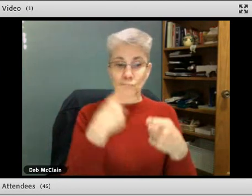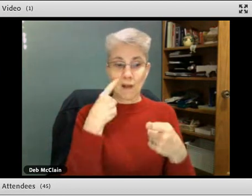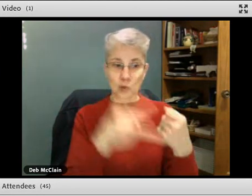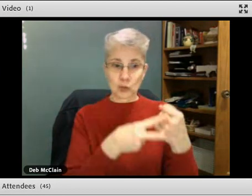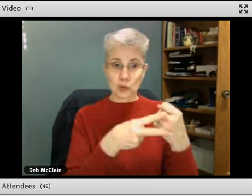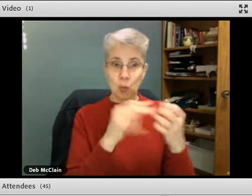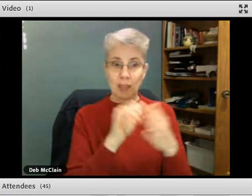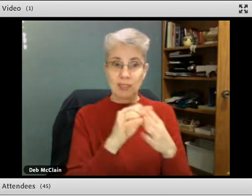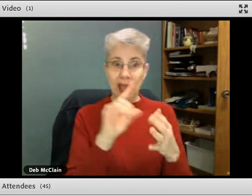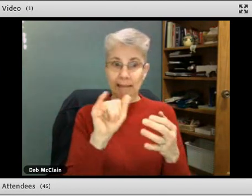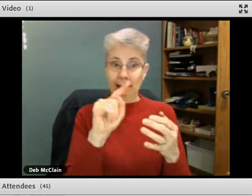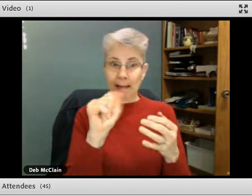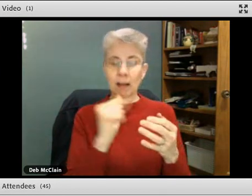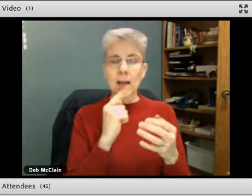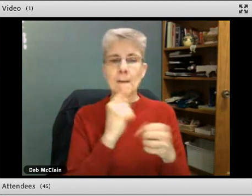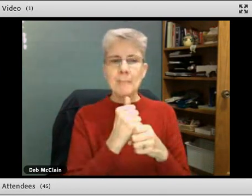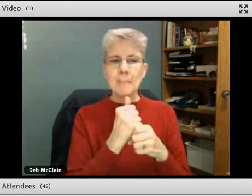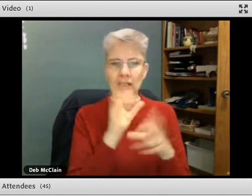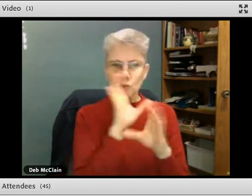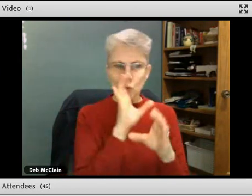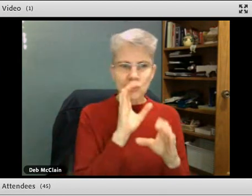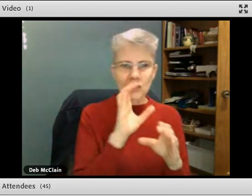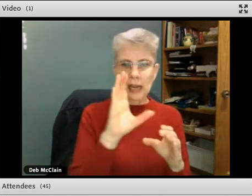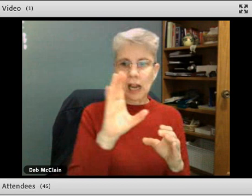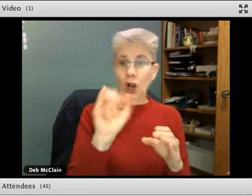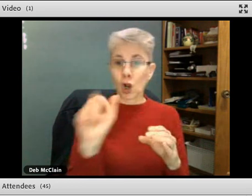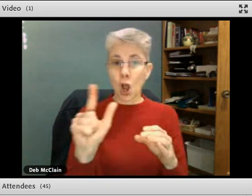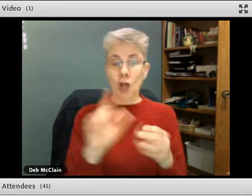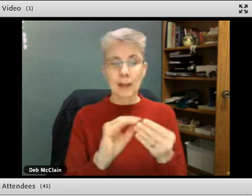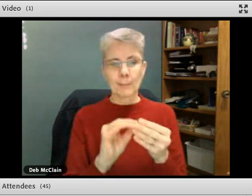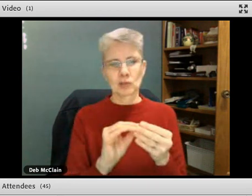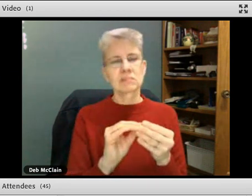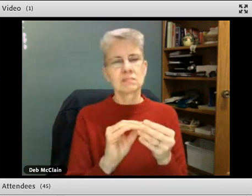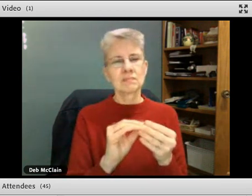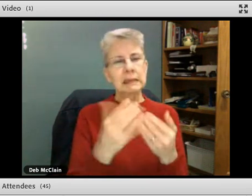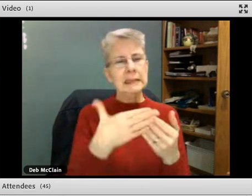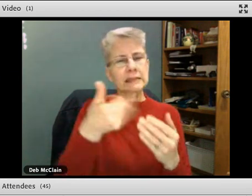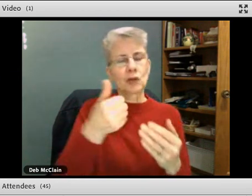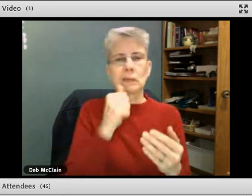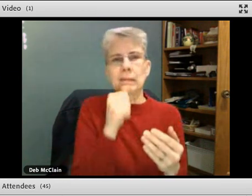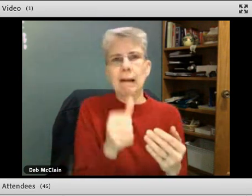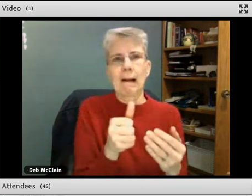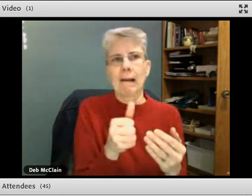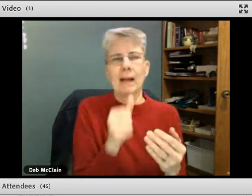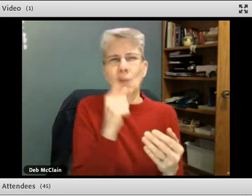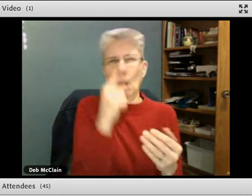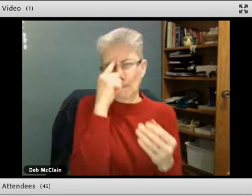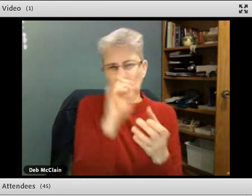can make searching call numbers a little easier. It's not -- I don't believe it's really in wide use,